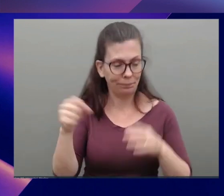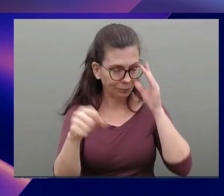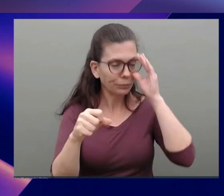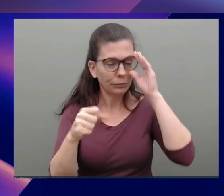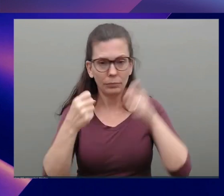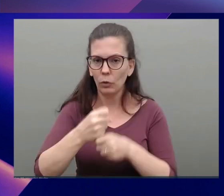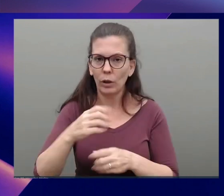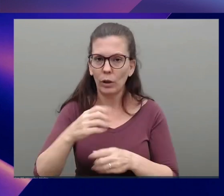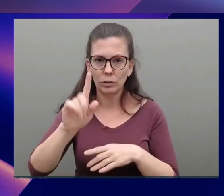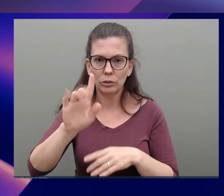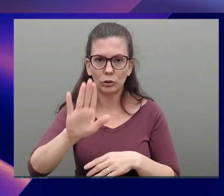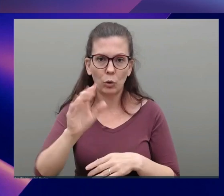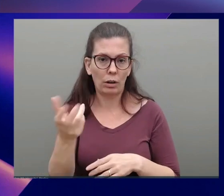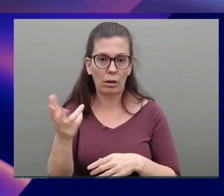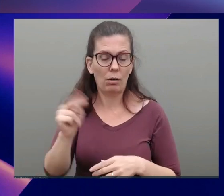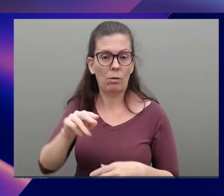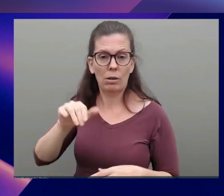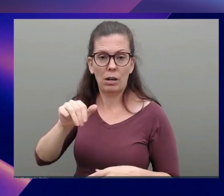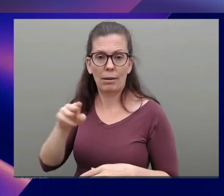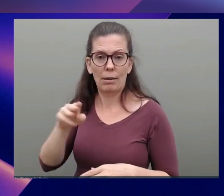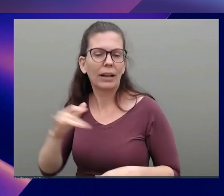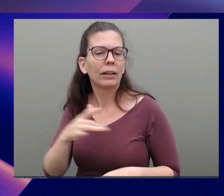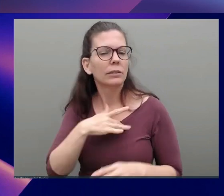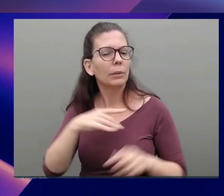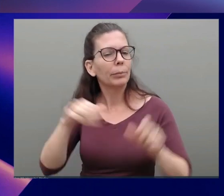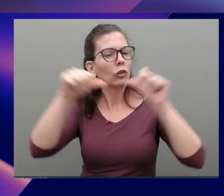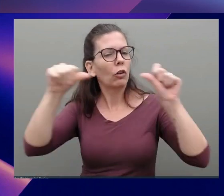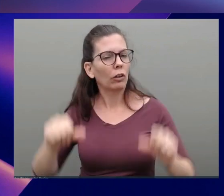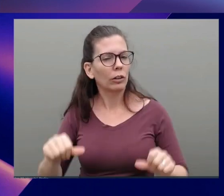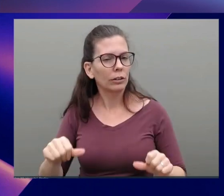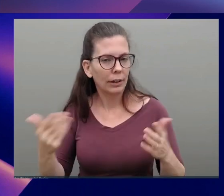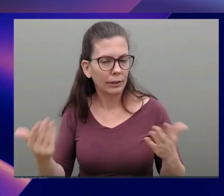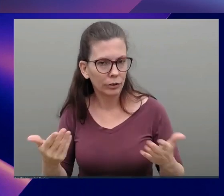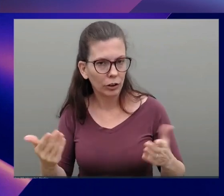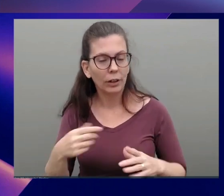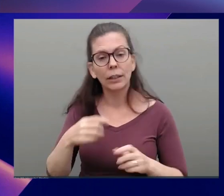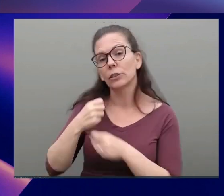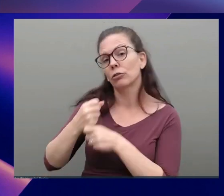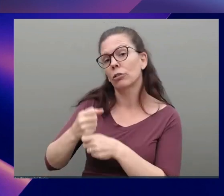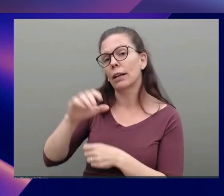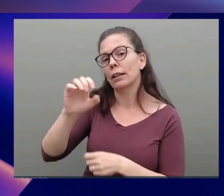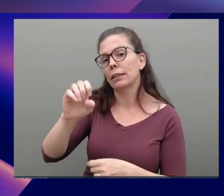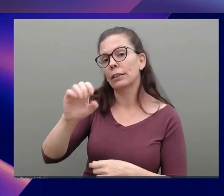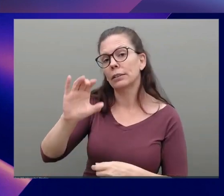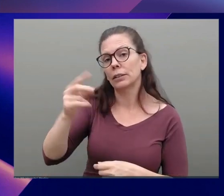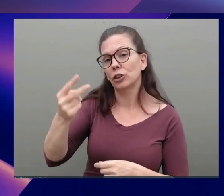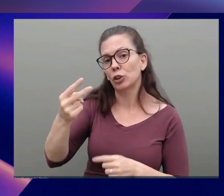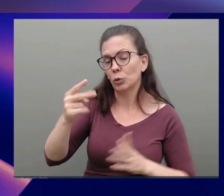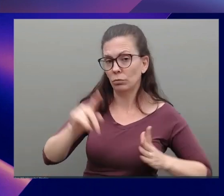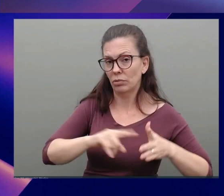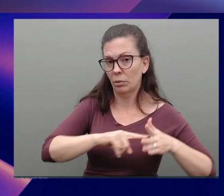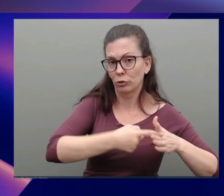Okay. - So a very typical architecture is creating an EC2 instance from scratch, configuring that EC2 instance,